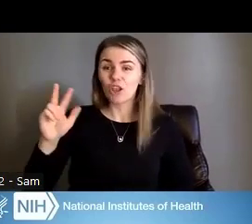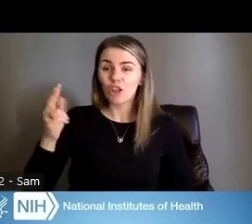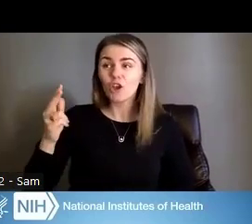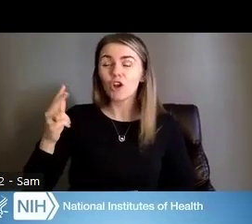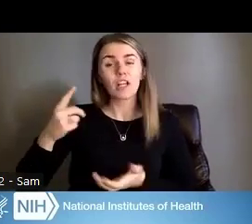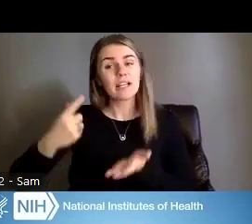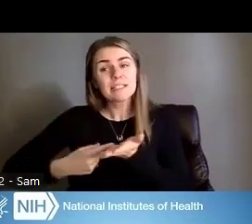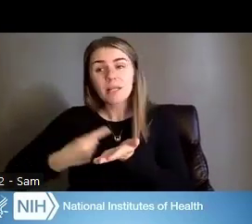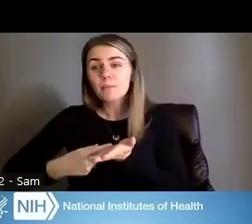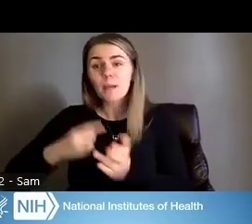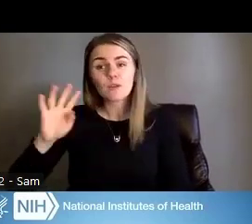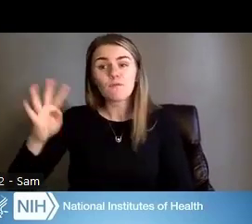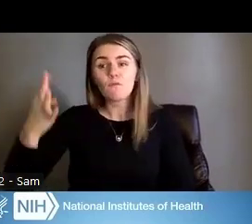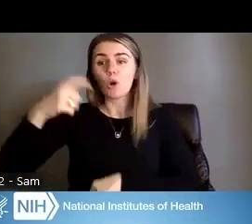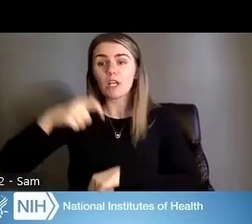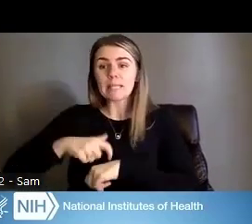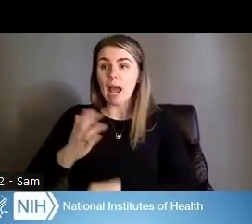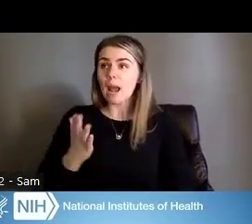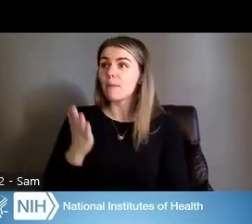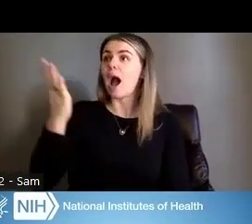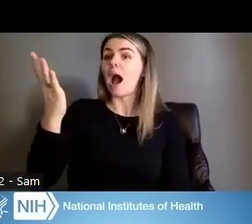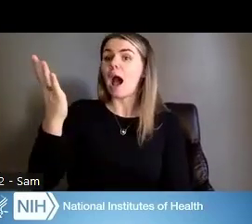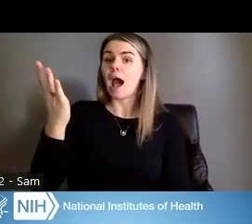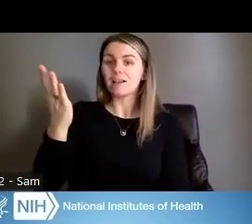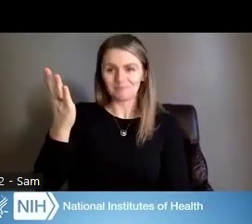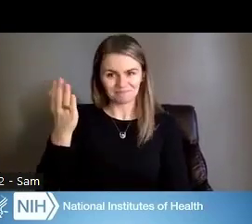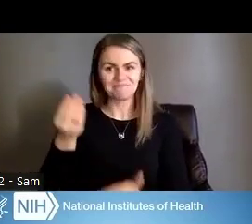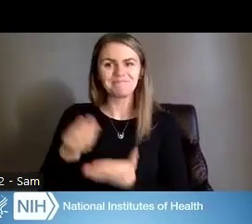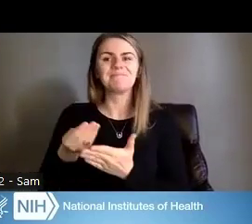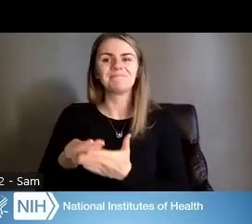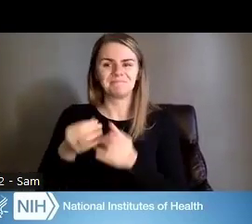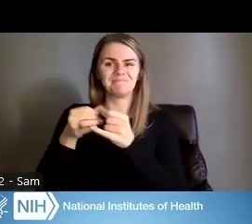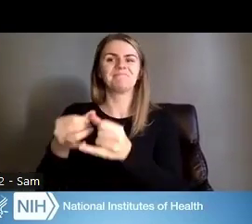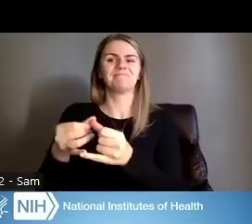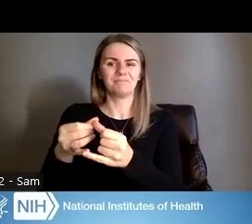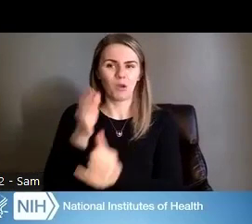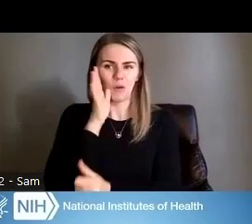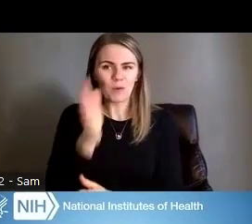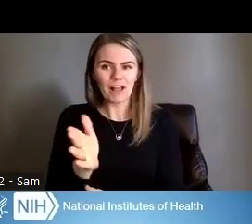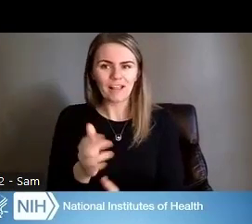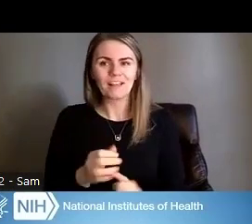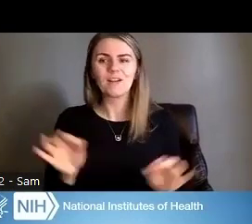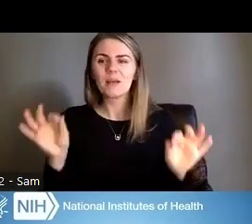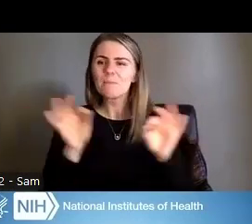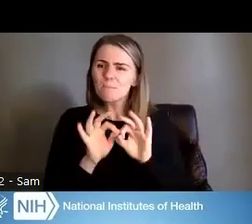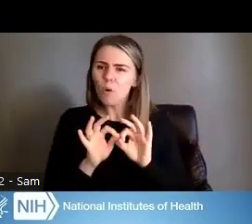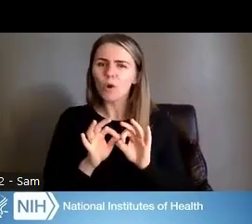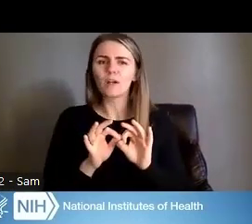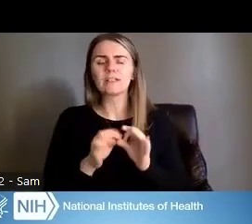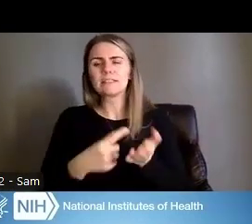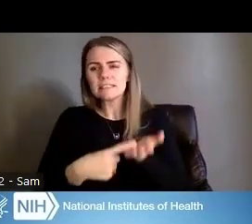And so it's important to talk to the program officer, see, do they have any insight?